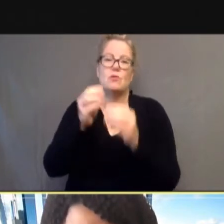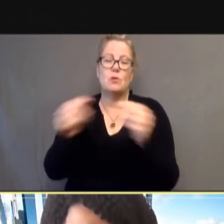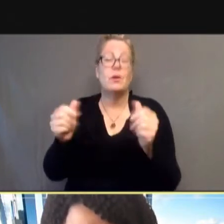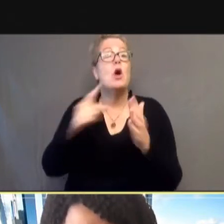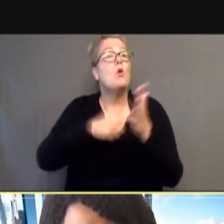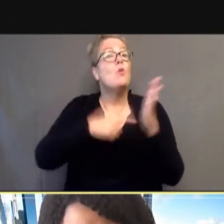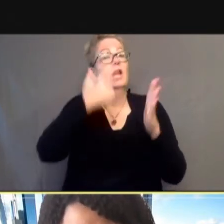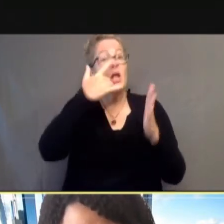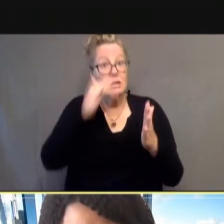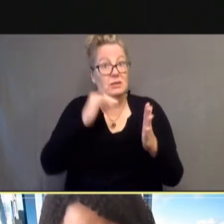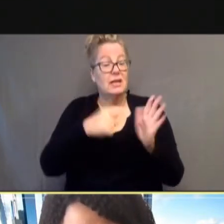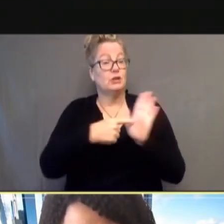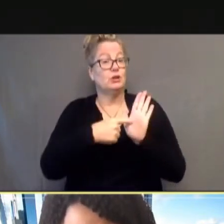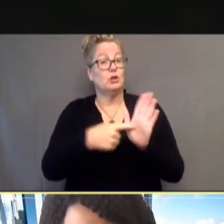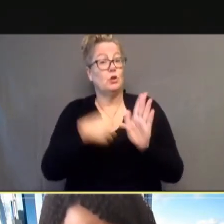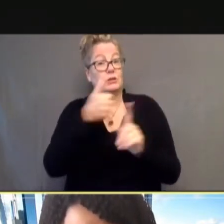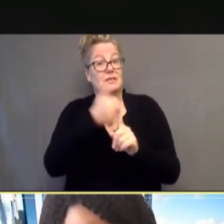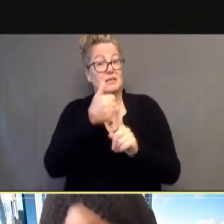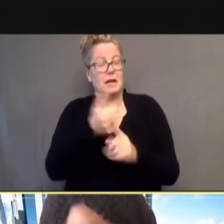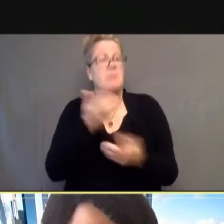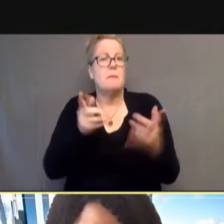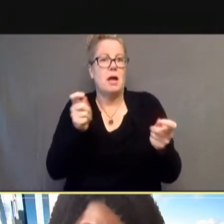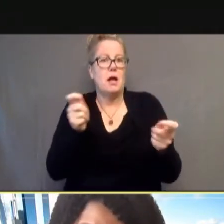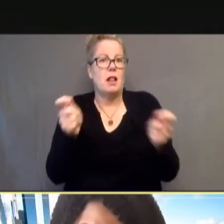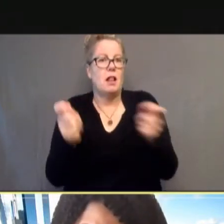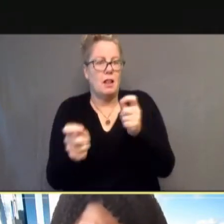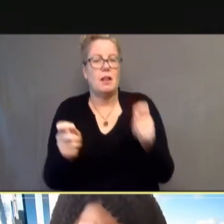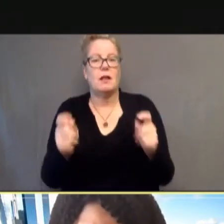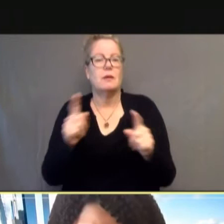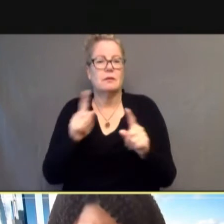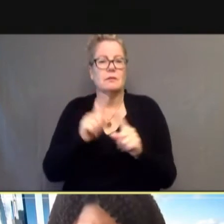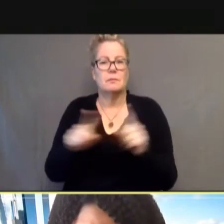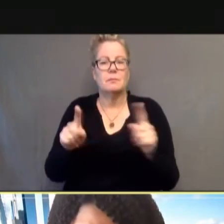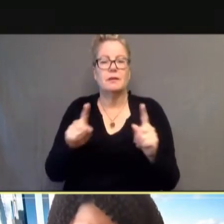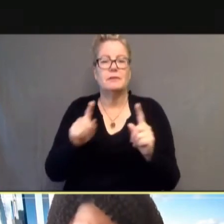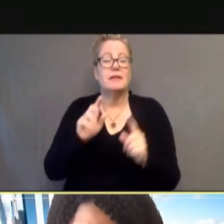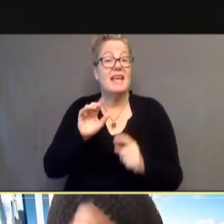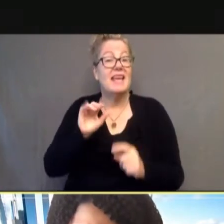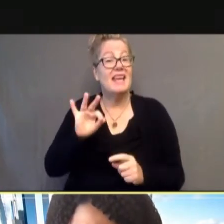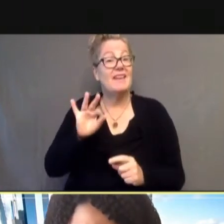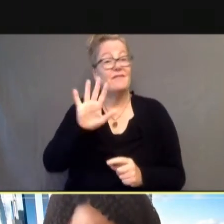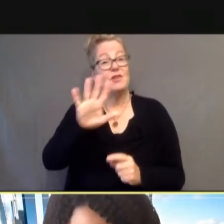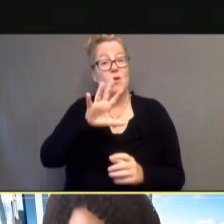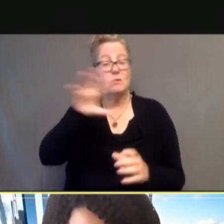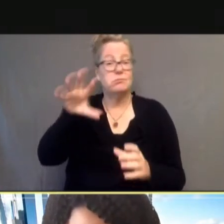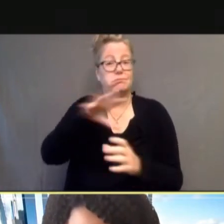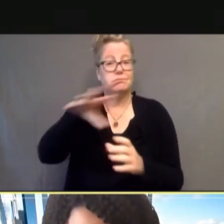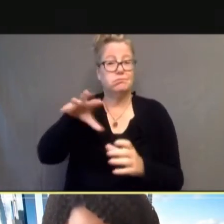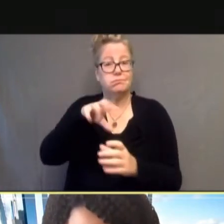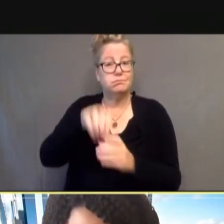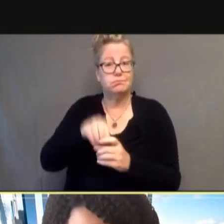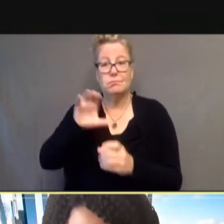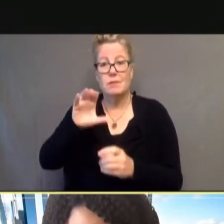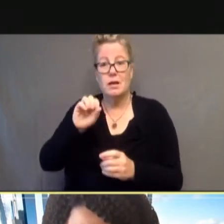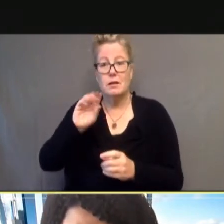going to go away. So if you have a comprehensive evaluation report, that is, let's say three